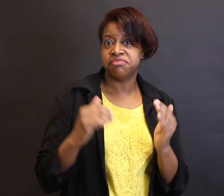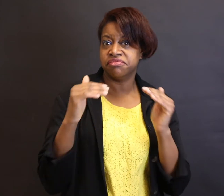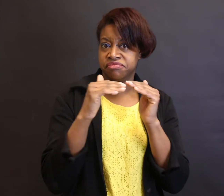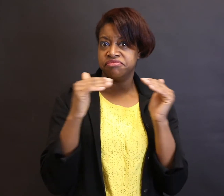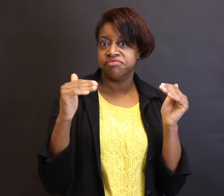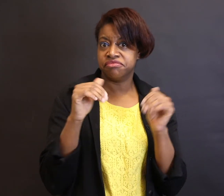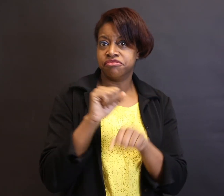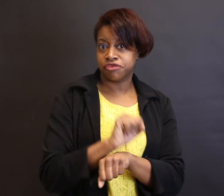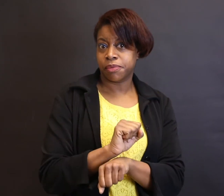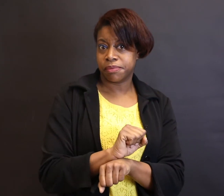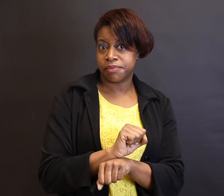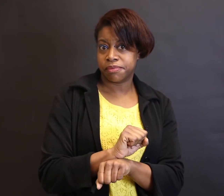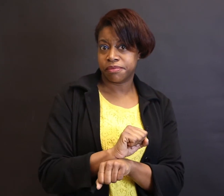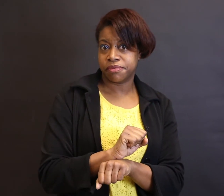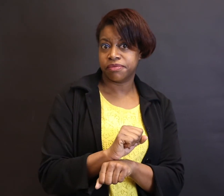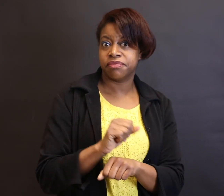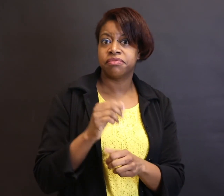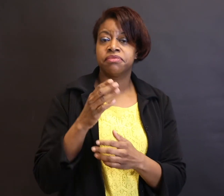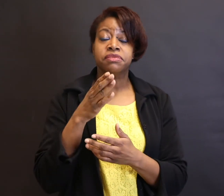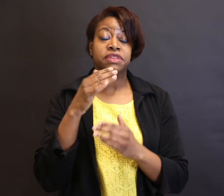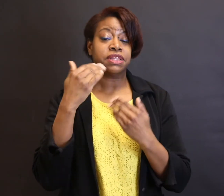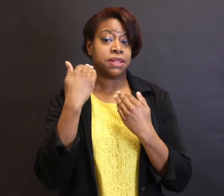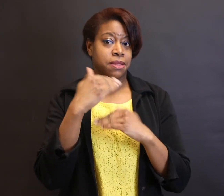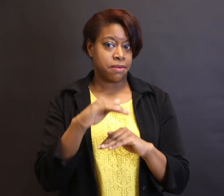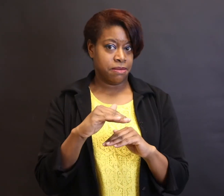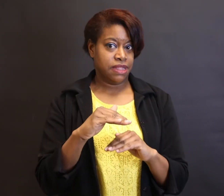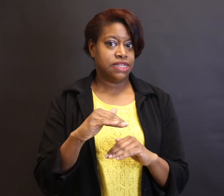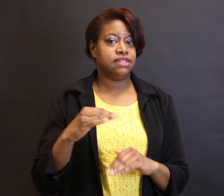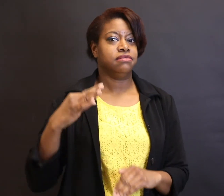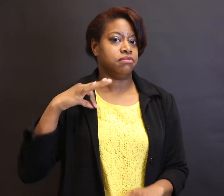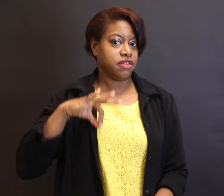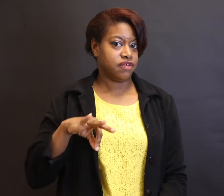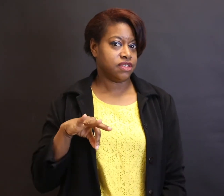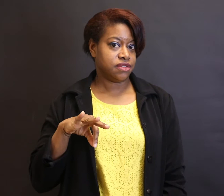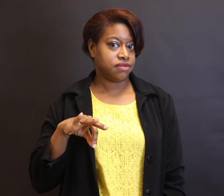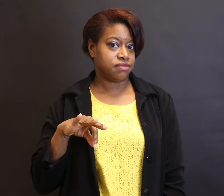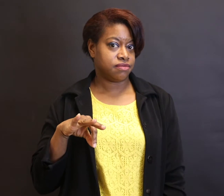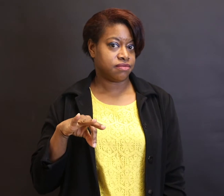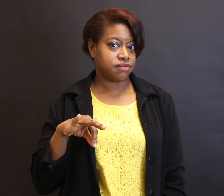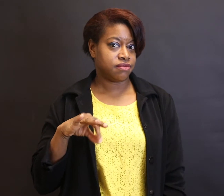fit the pay scale for their job but will not receive full benefits.